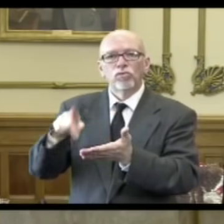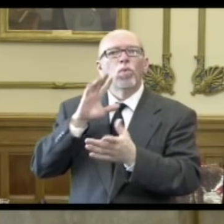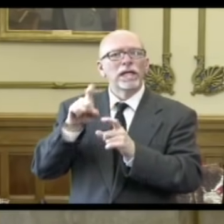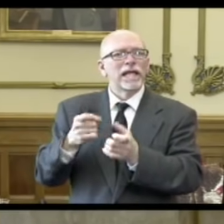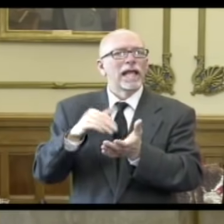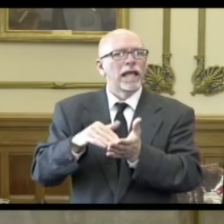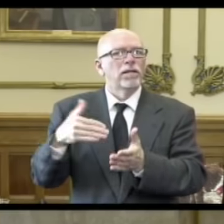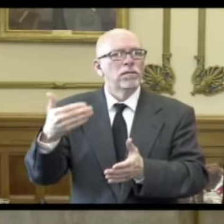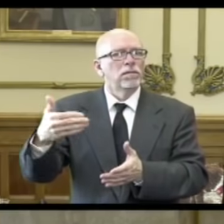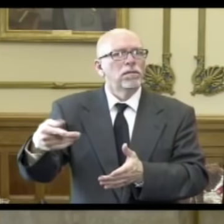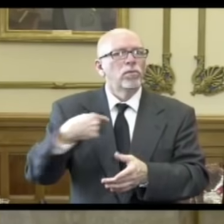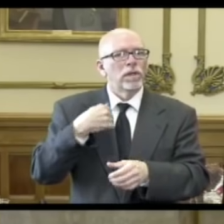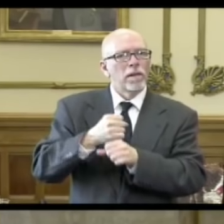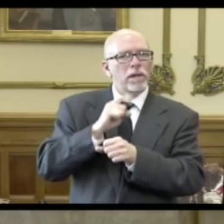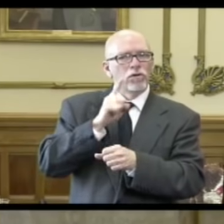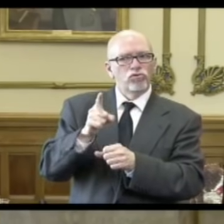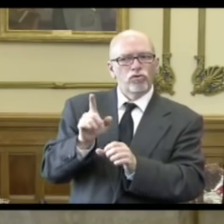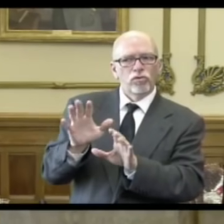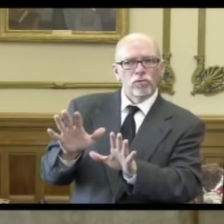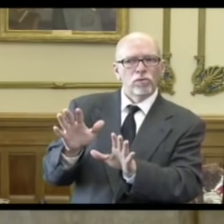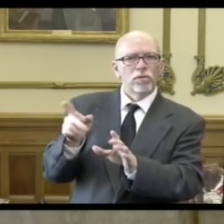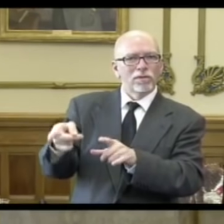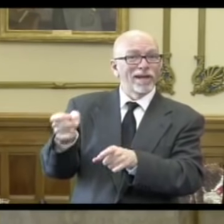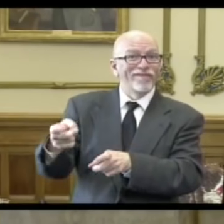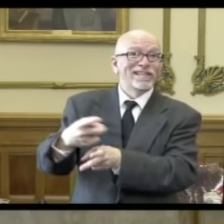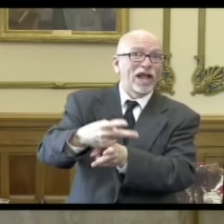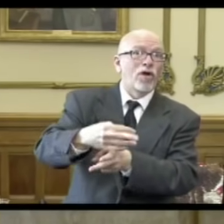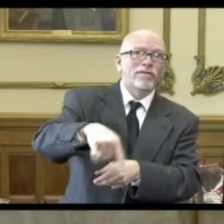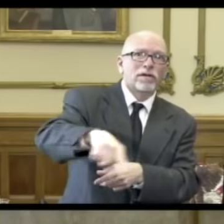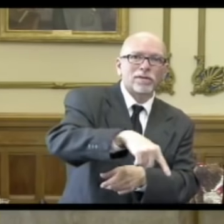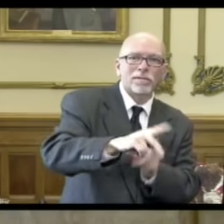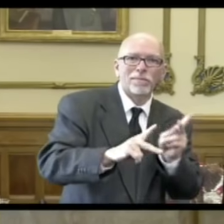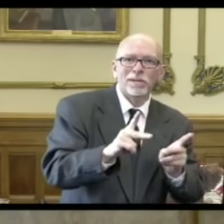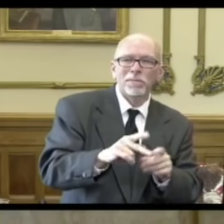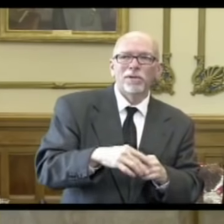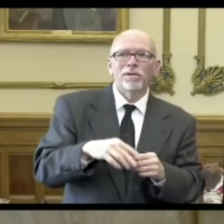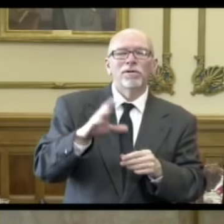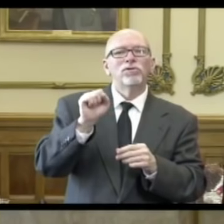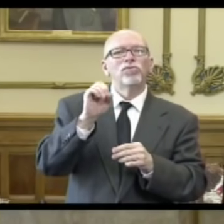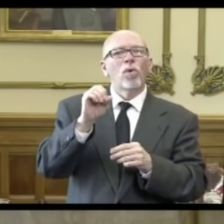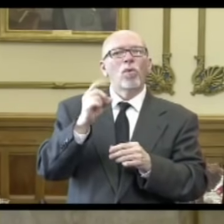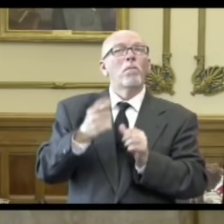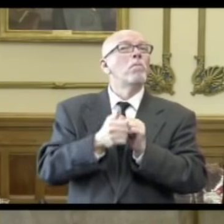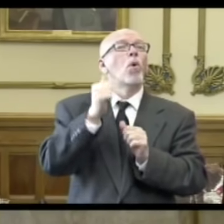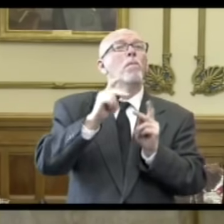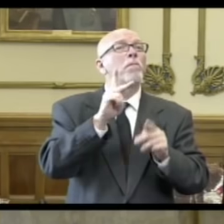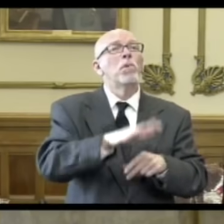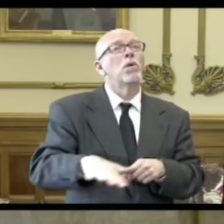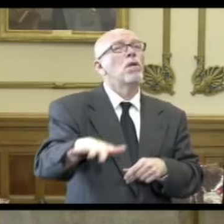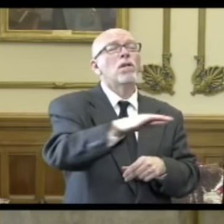RESEARCH OUT THERE TRYING TO LOOK INTO THAT. IN SOME CASES HEALTH CARE WORKERS ARE BEING TESTED AGAIN SO THAT WE CAN